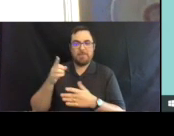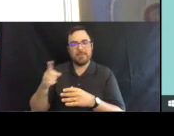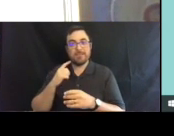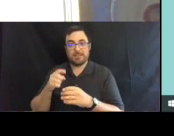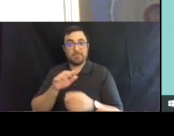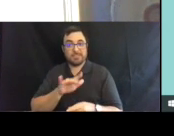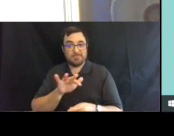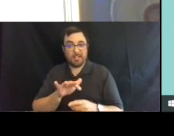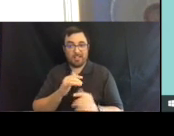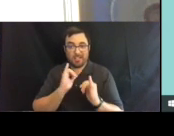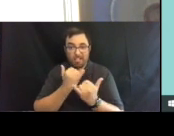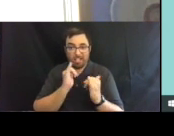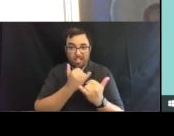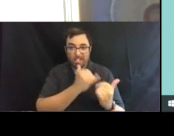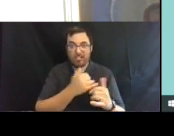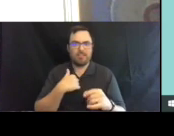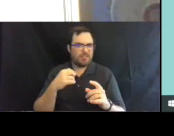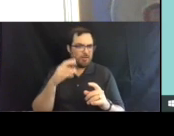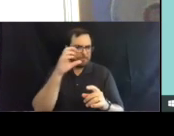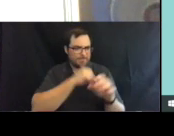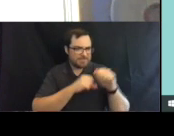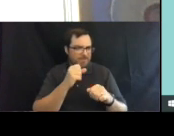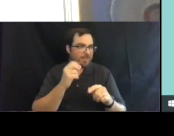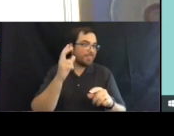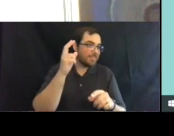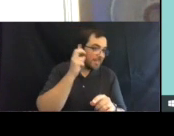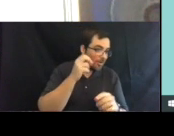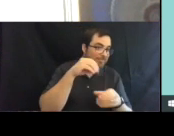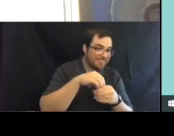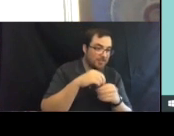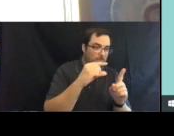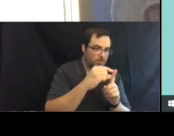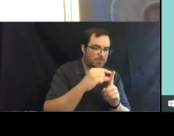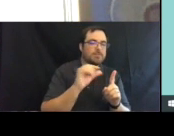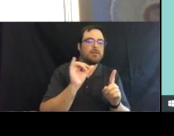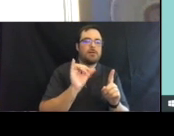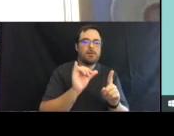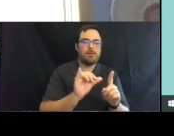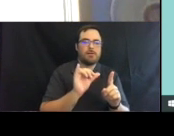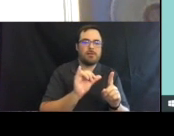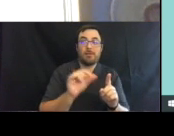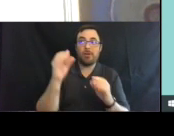consistently missing certain sounds and words, you might take that information you get from the teacher and build that into a